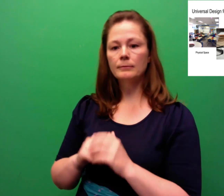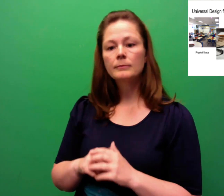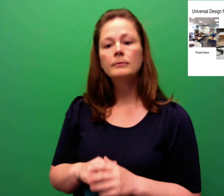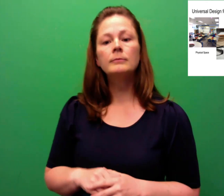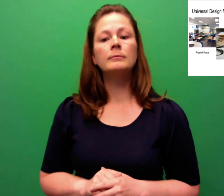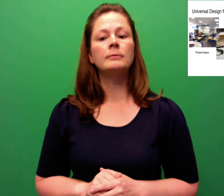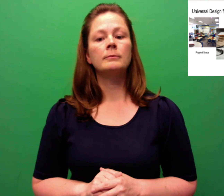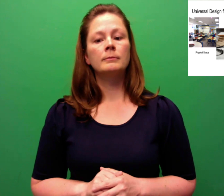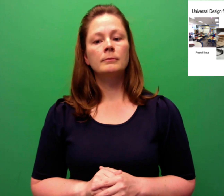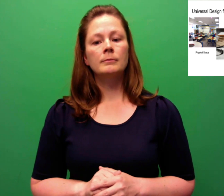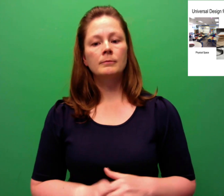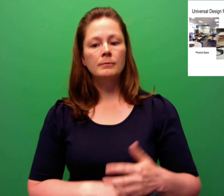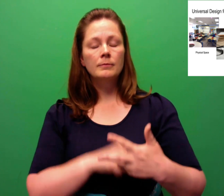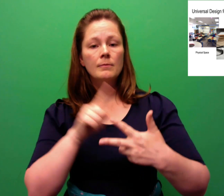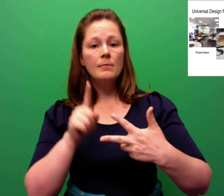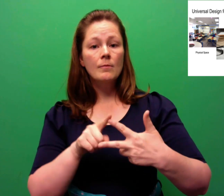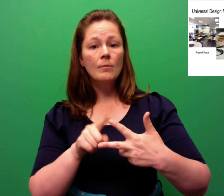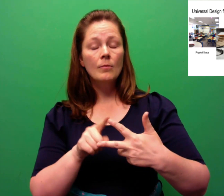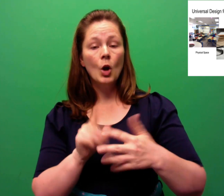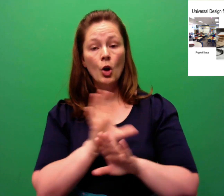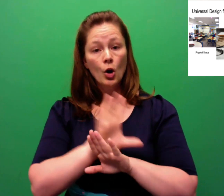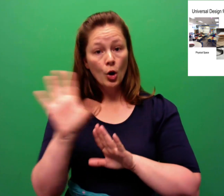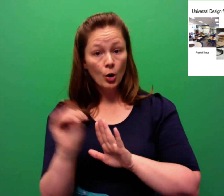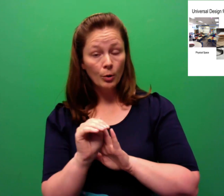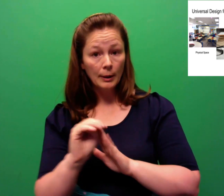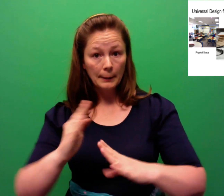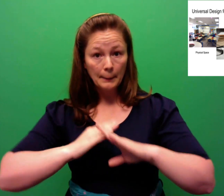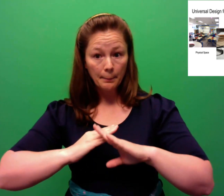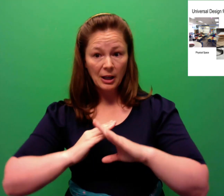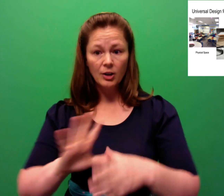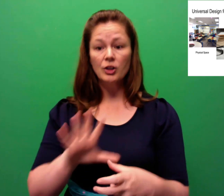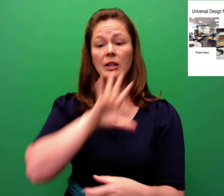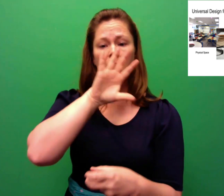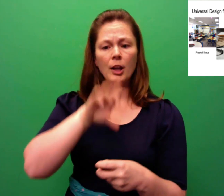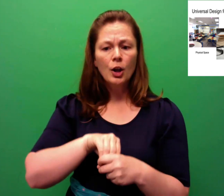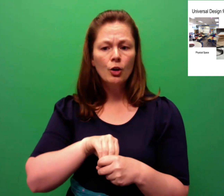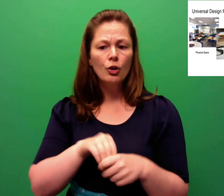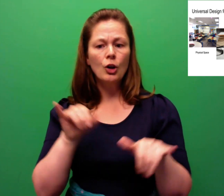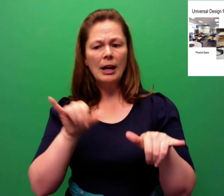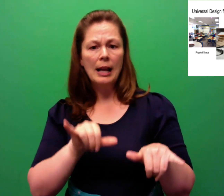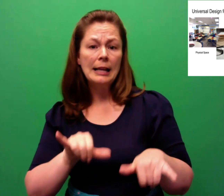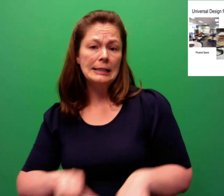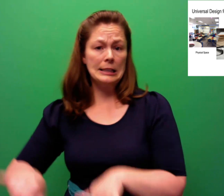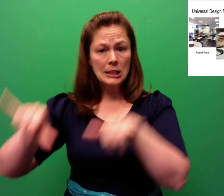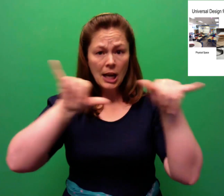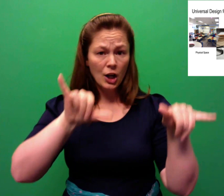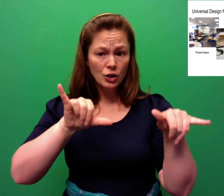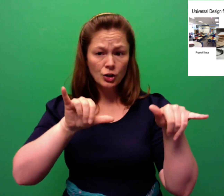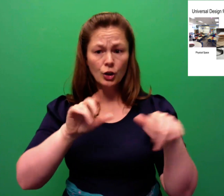classroom. Is it warm and welcoming or is it cold and scary? Barriers in the